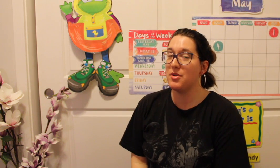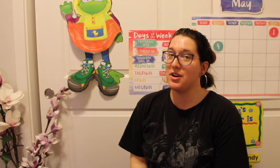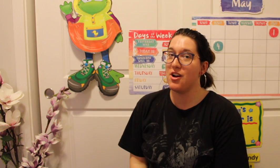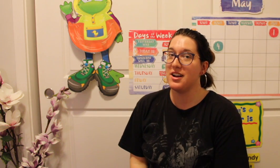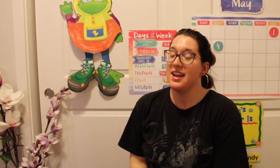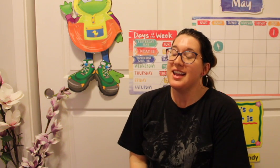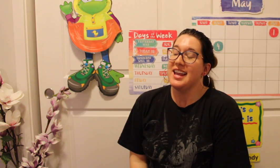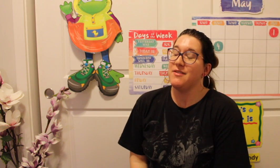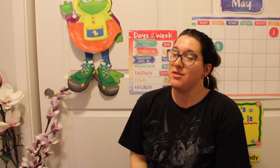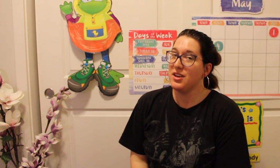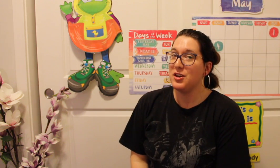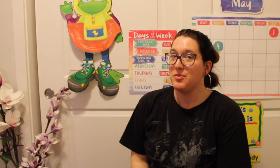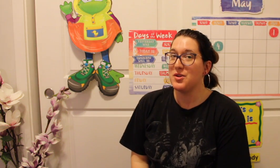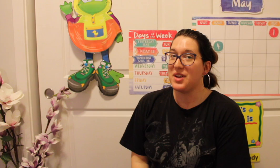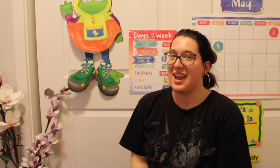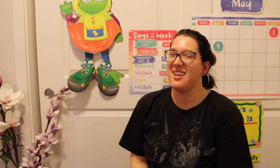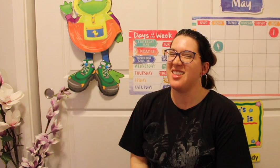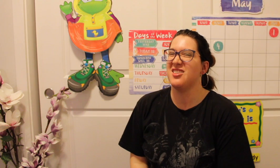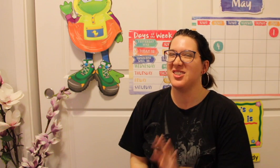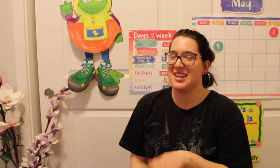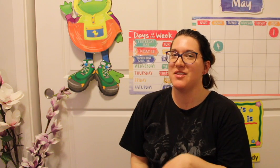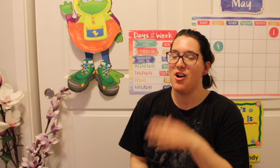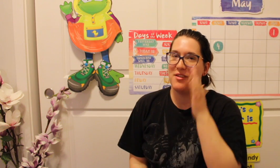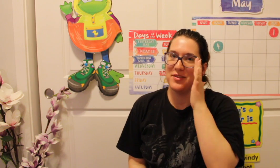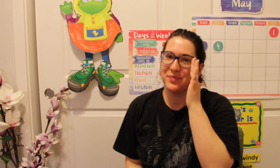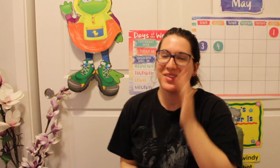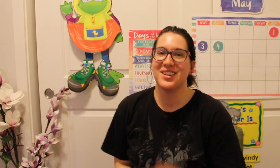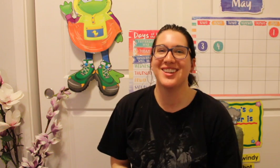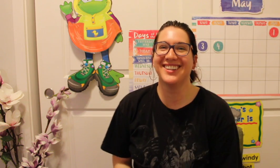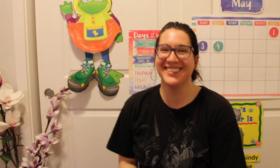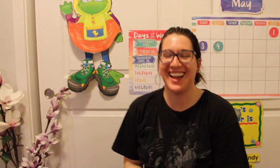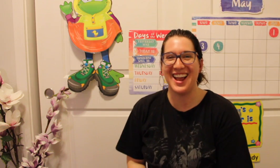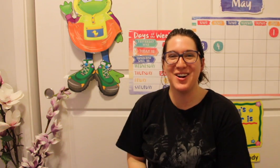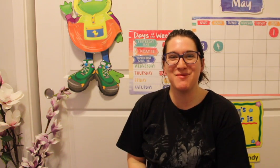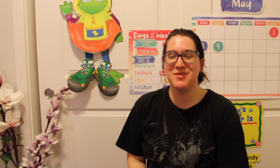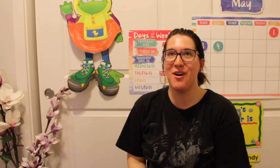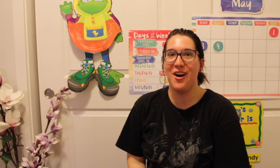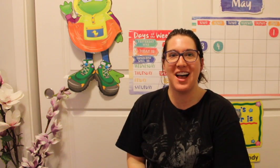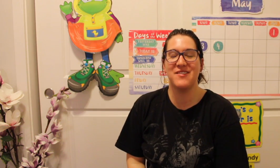put it on if you think you'll be okay leave it off I hope you all have a